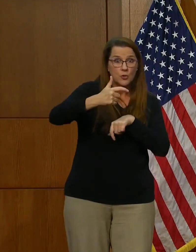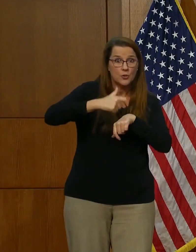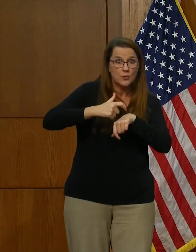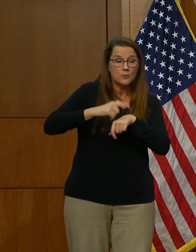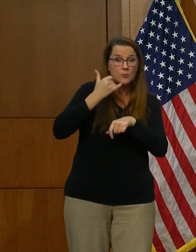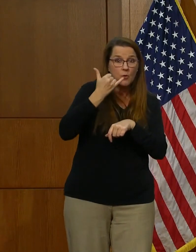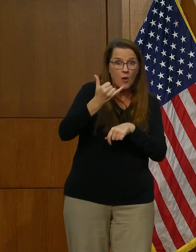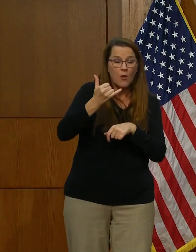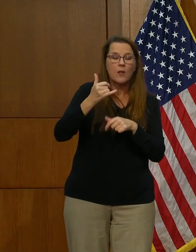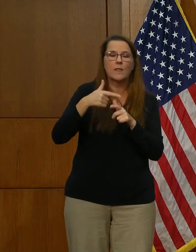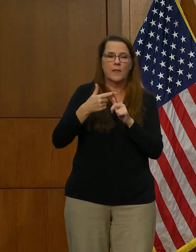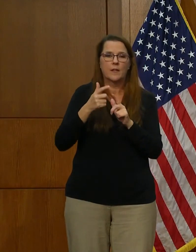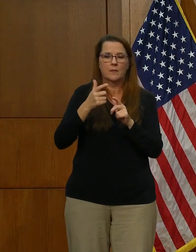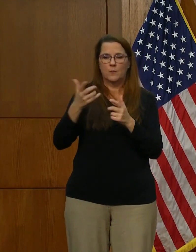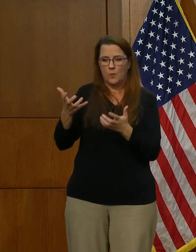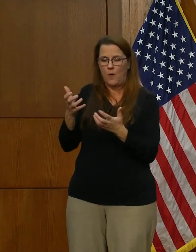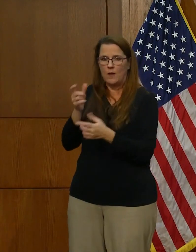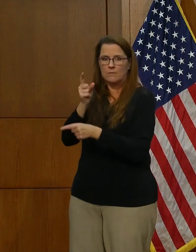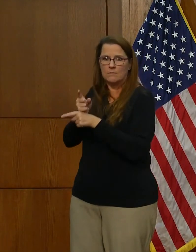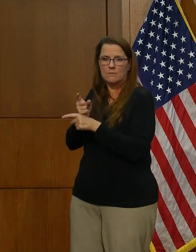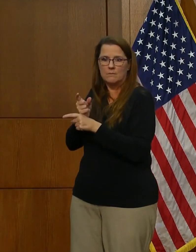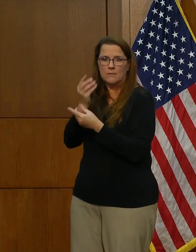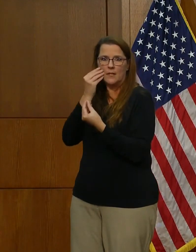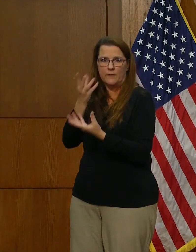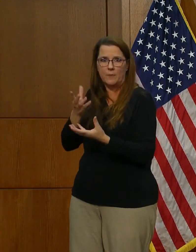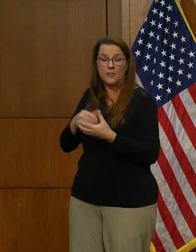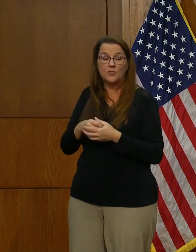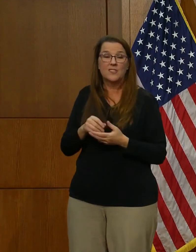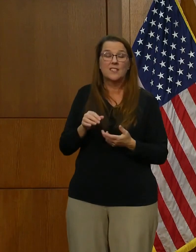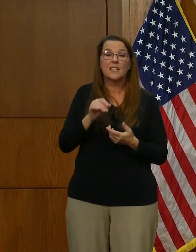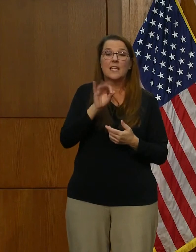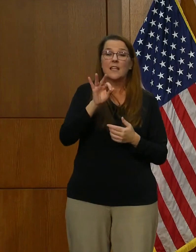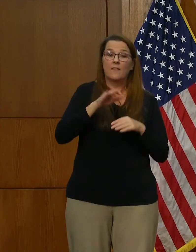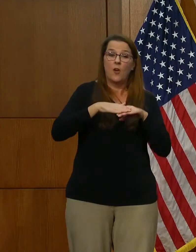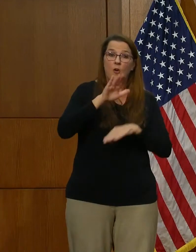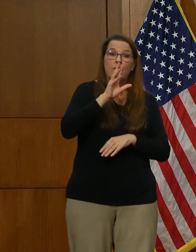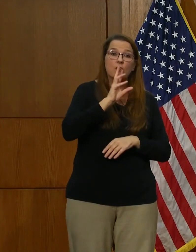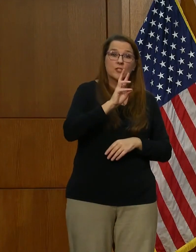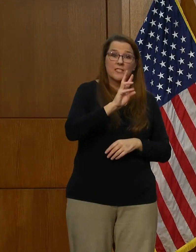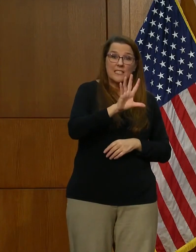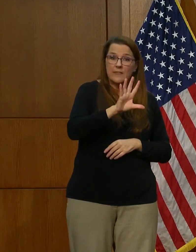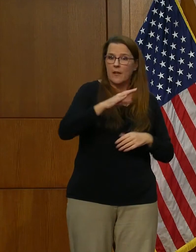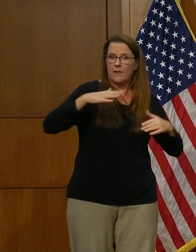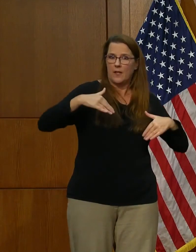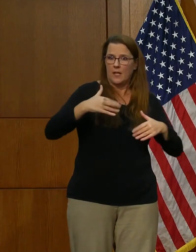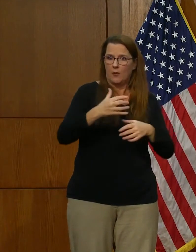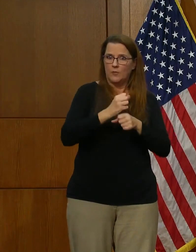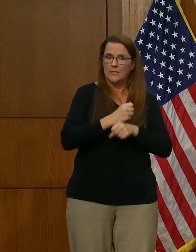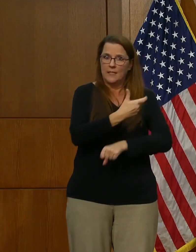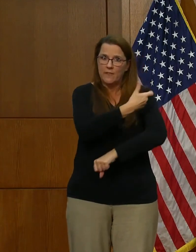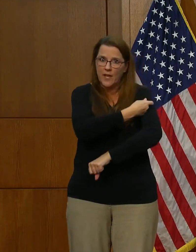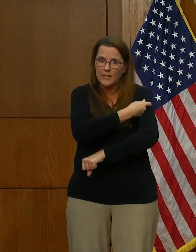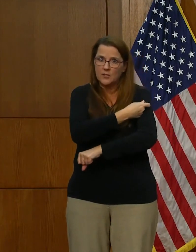NEED TO KNOW WHEN TO CALL YOU FOR AN APPOINTMENT. ESPECIALLY